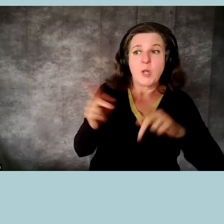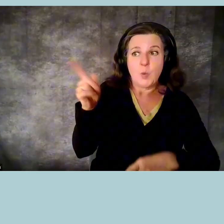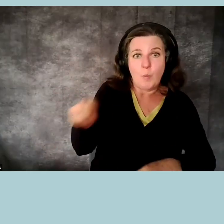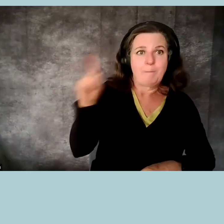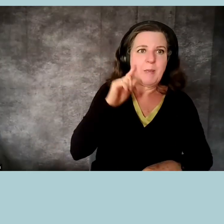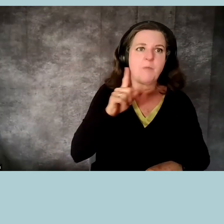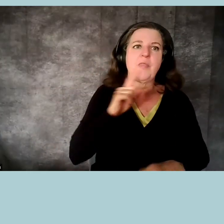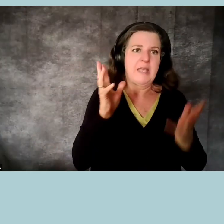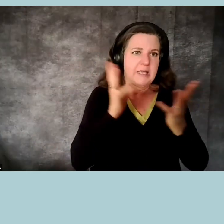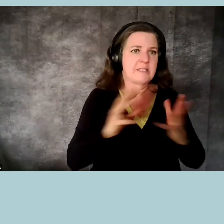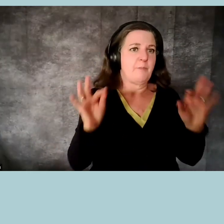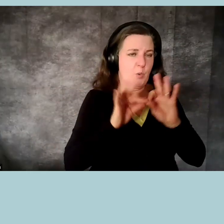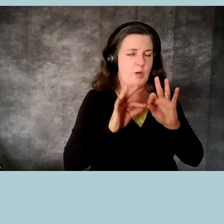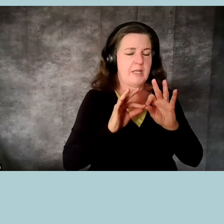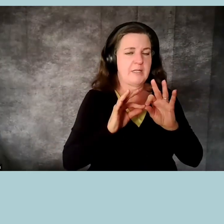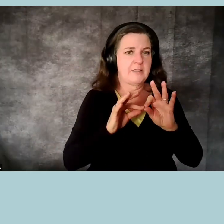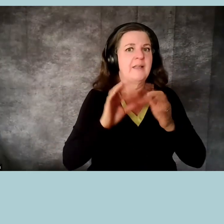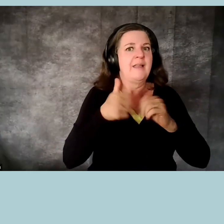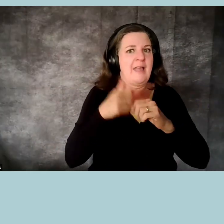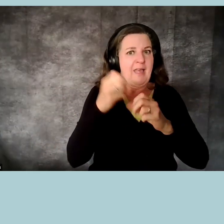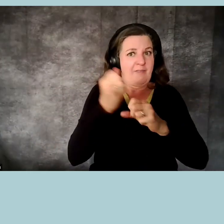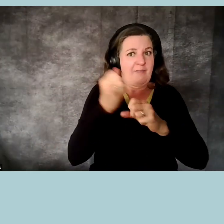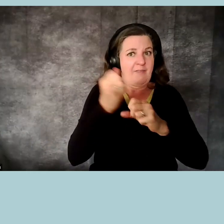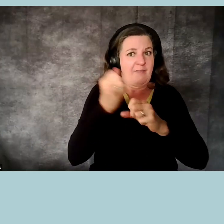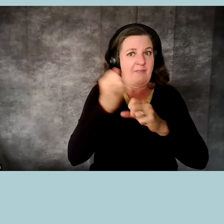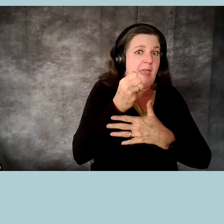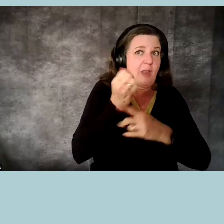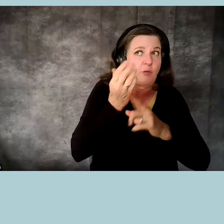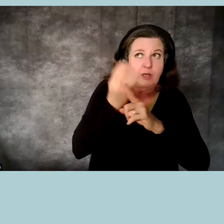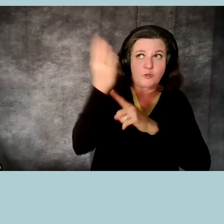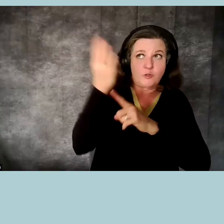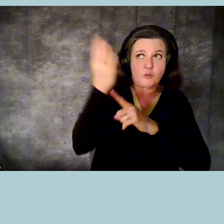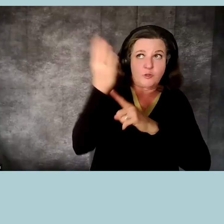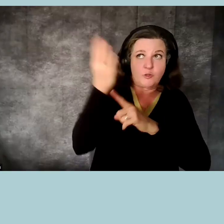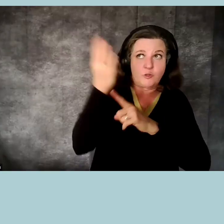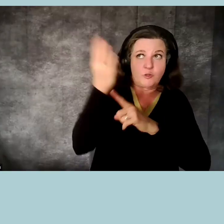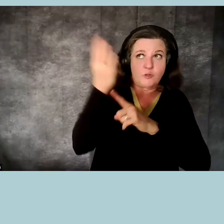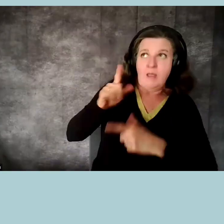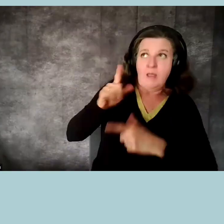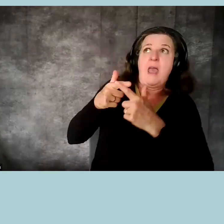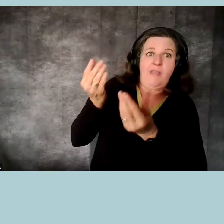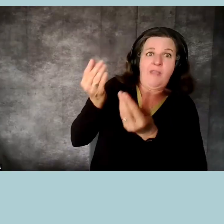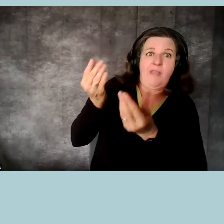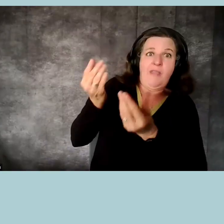priorities that make it to congress and then make it to nih that we implement so you all have a big role here